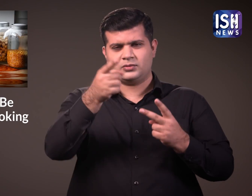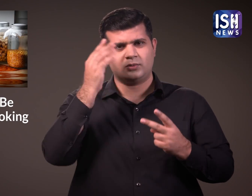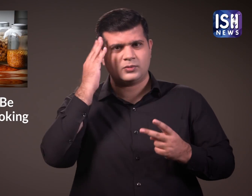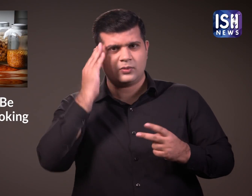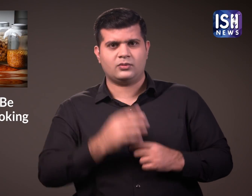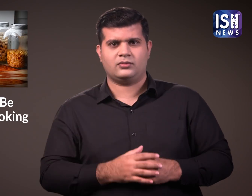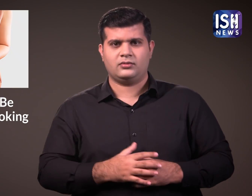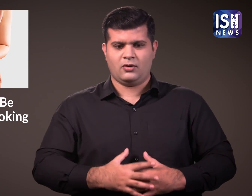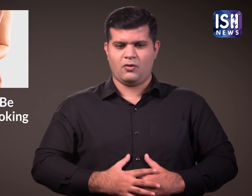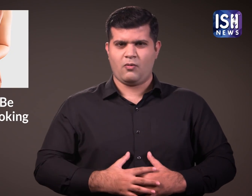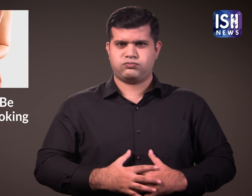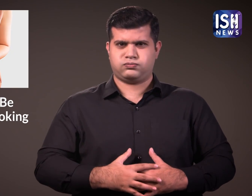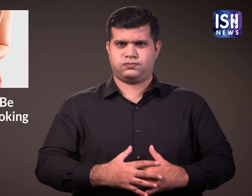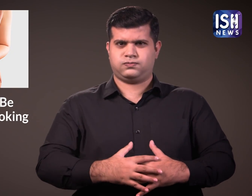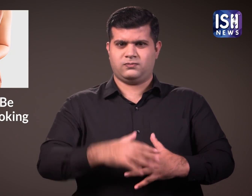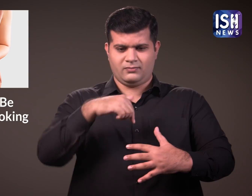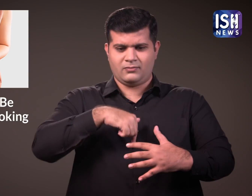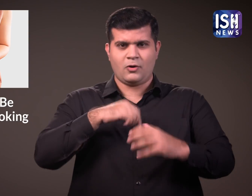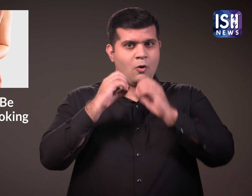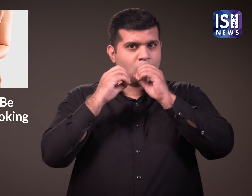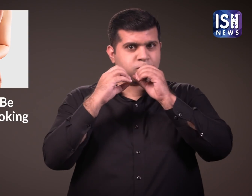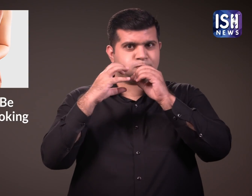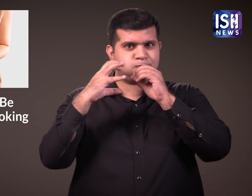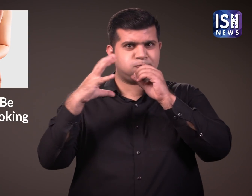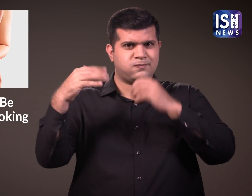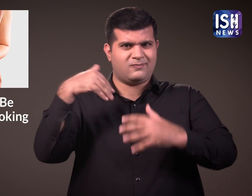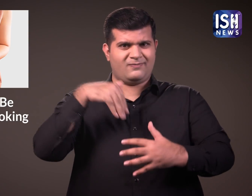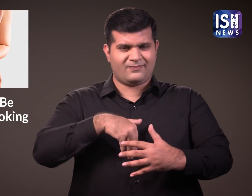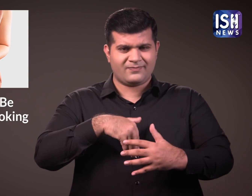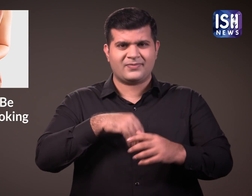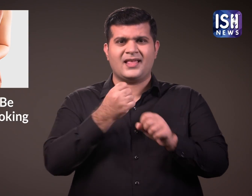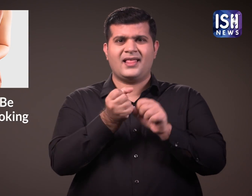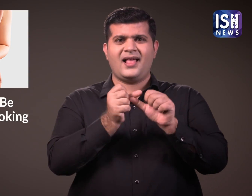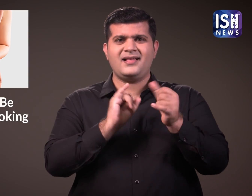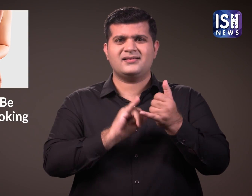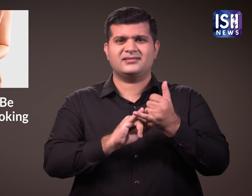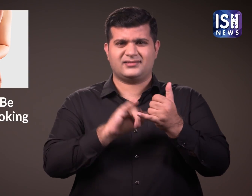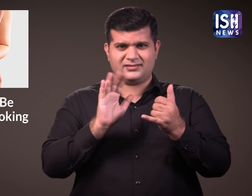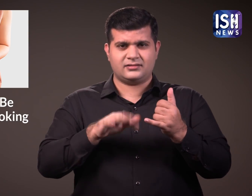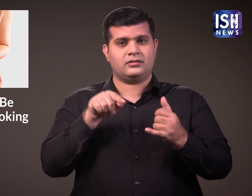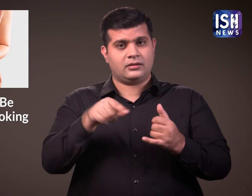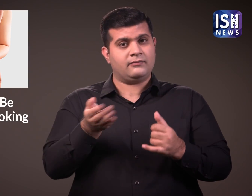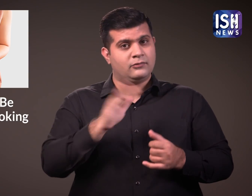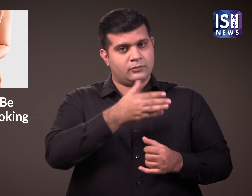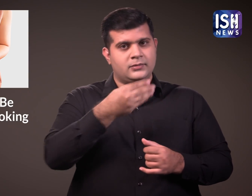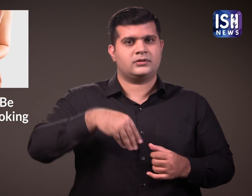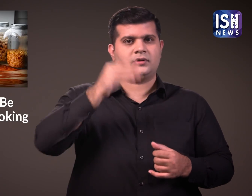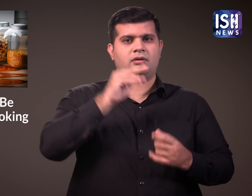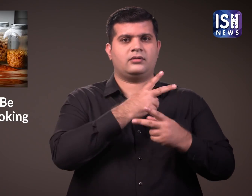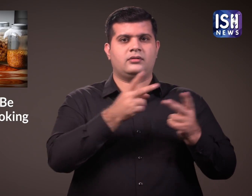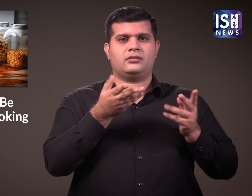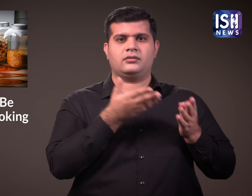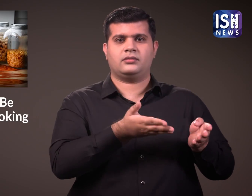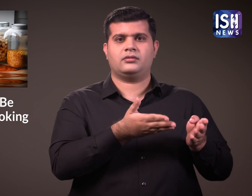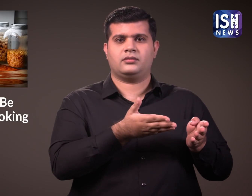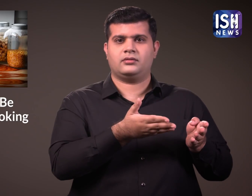Do you all know that most legumes cause bloating and gas?